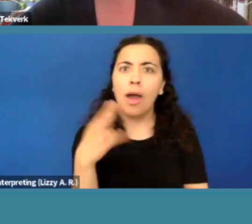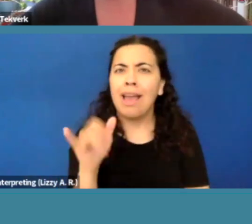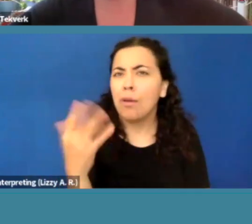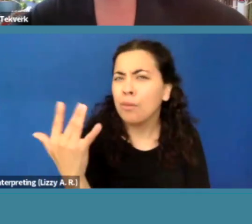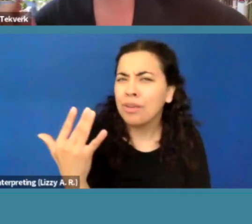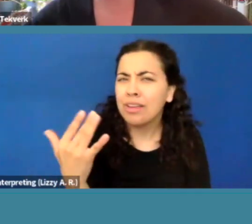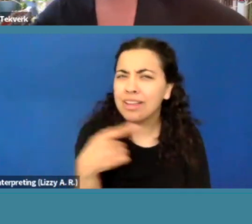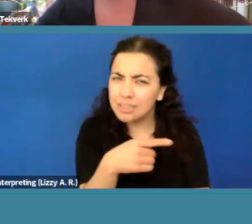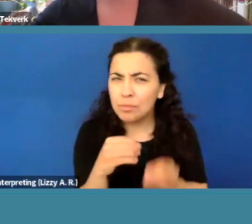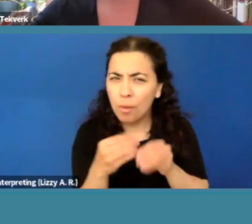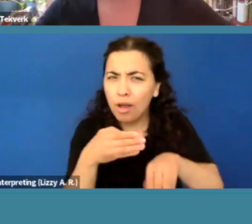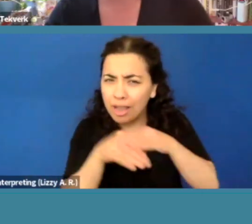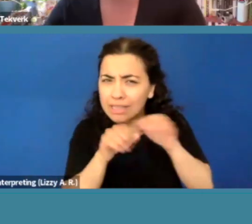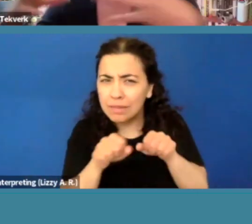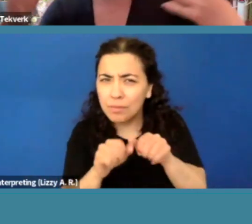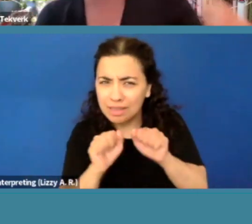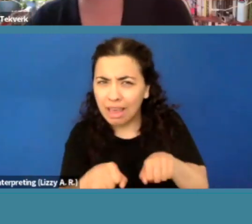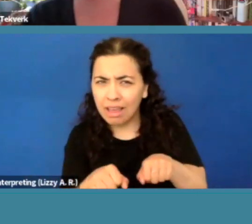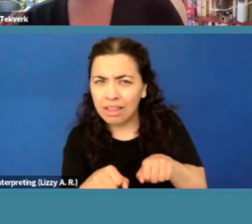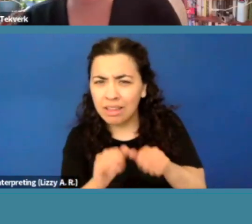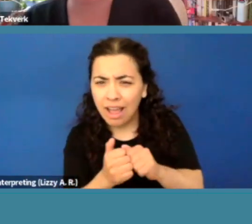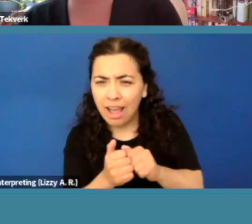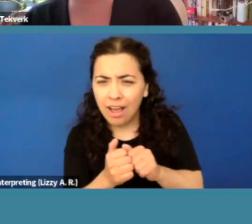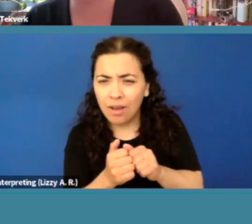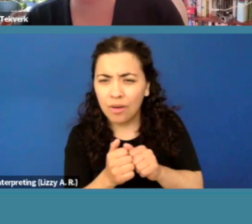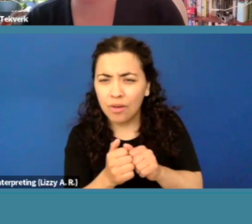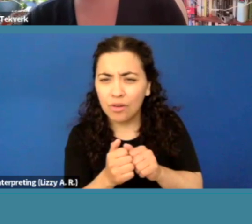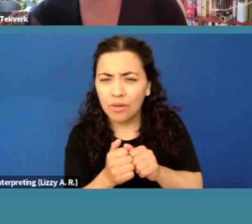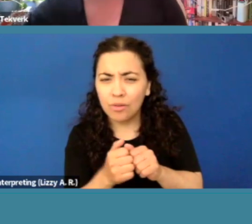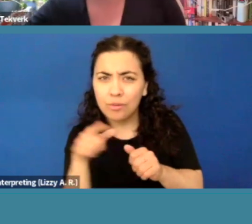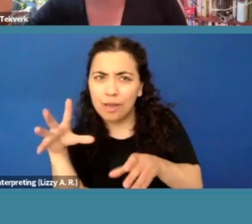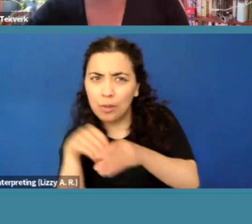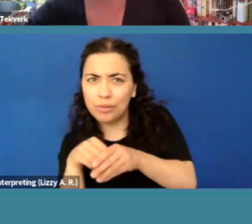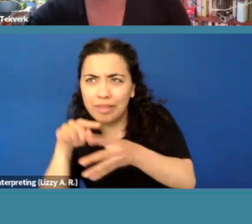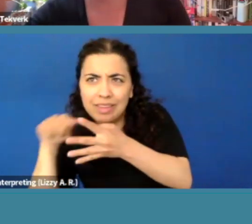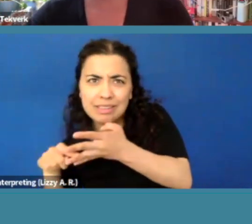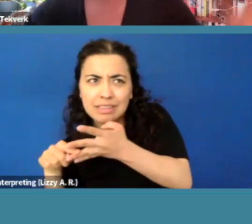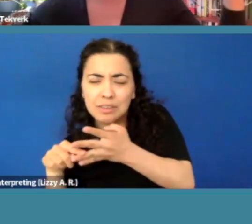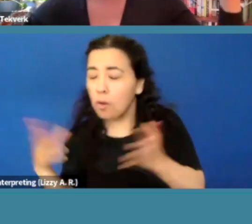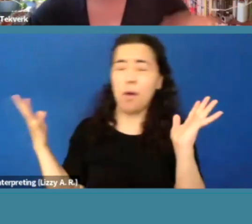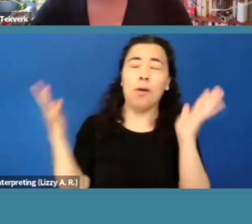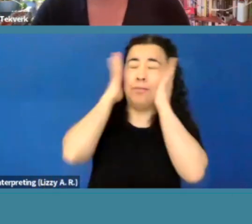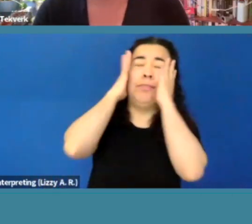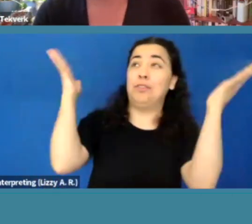Couldn't this be more accessible by folding this aspect in? And it was like, Oh, my God, you're right. Hooray.